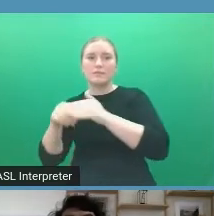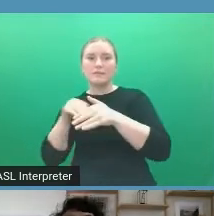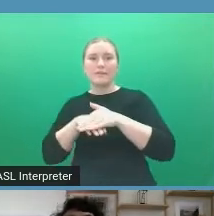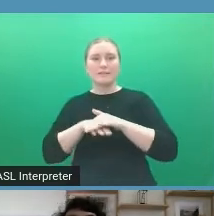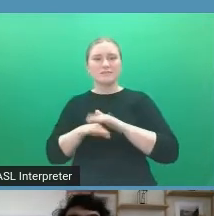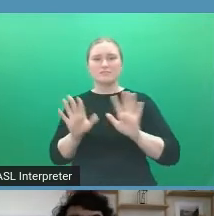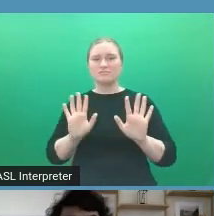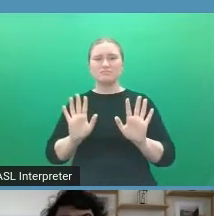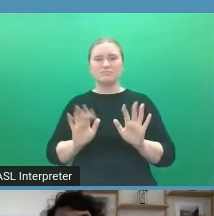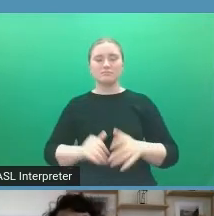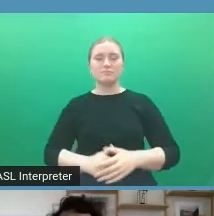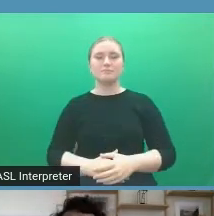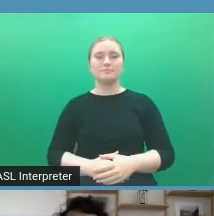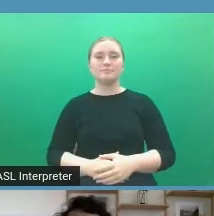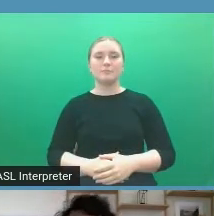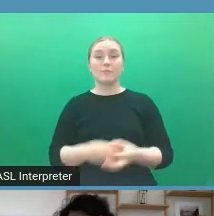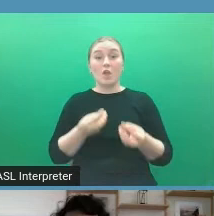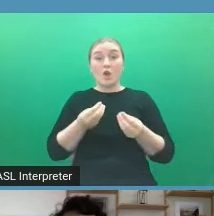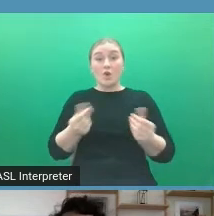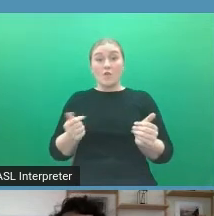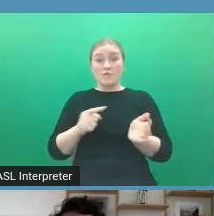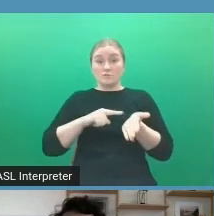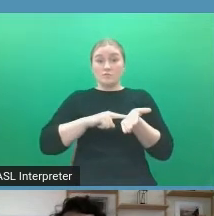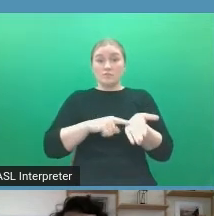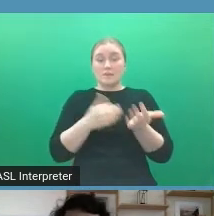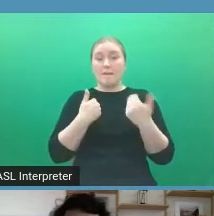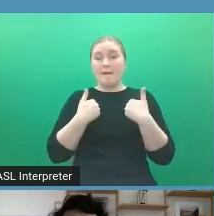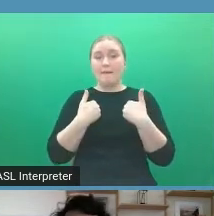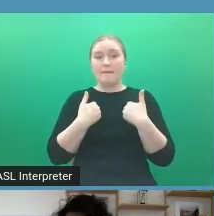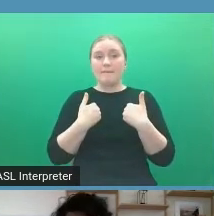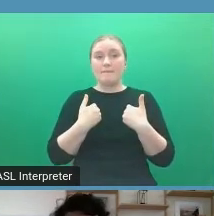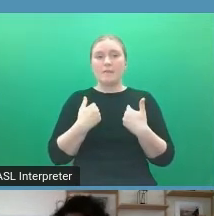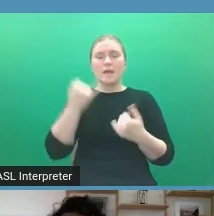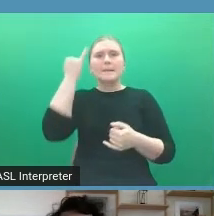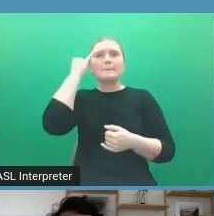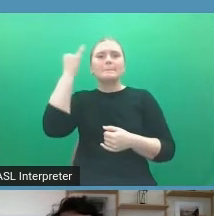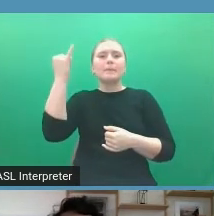A couple of examples on that previous point. Imagine somebody using their phone,